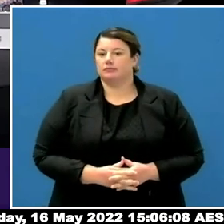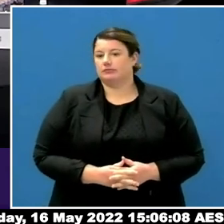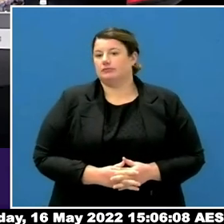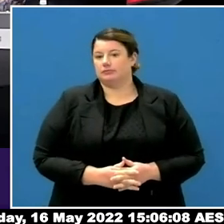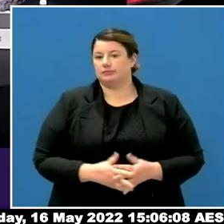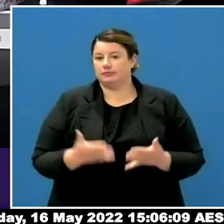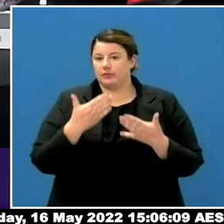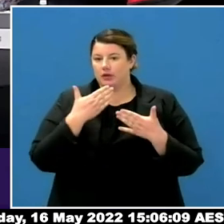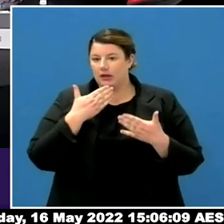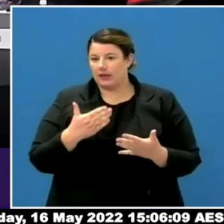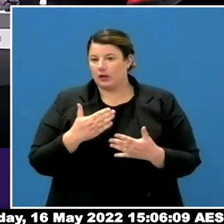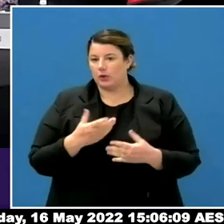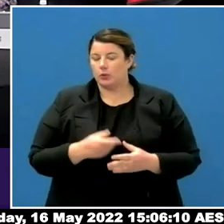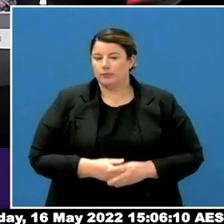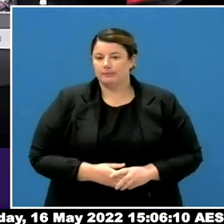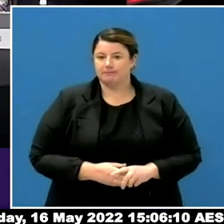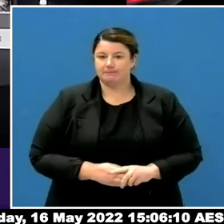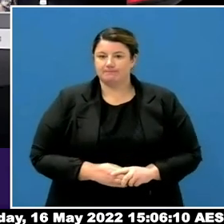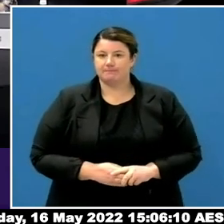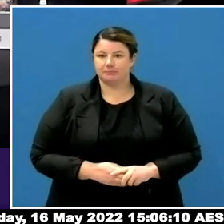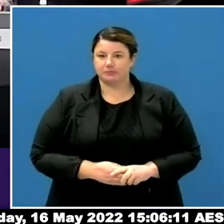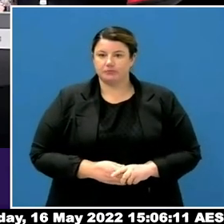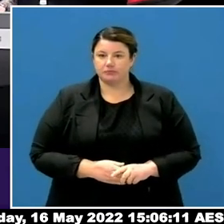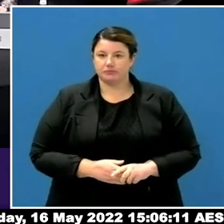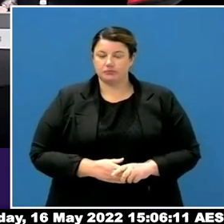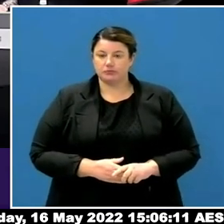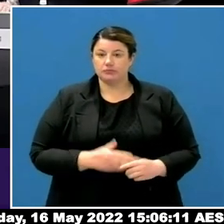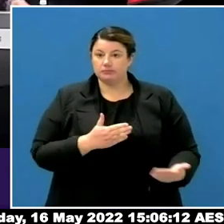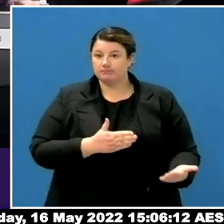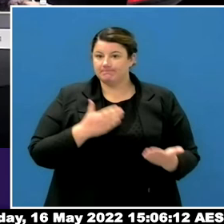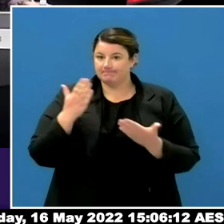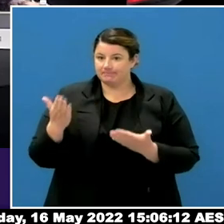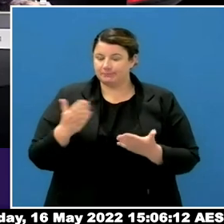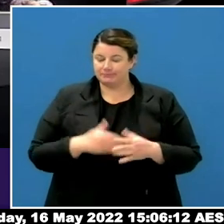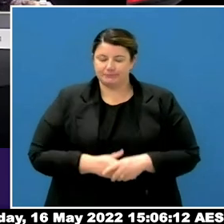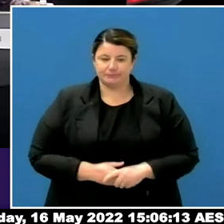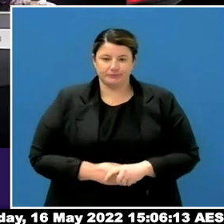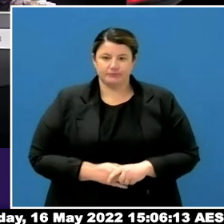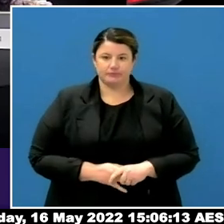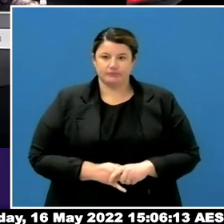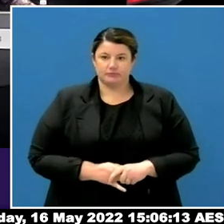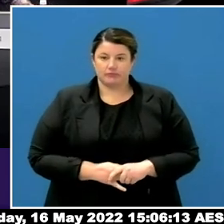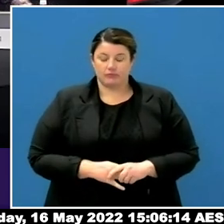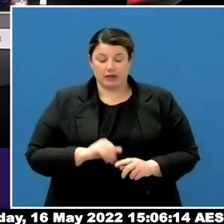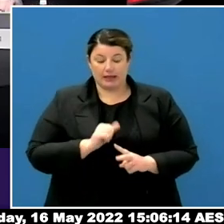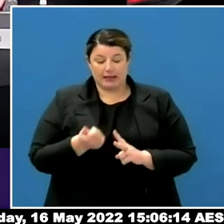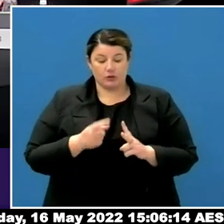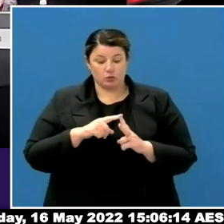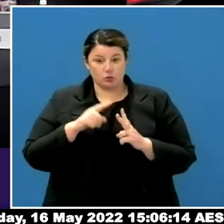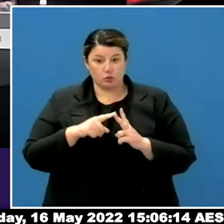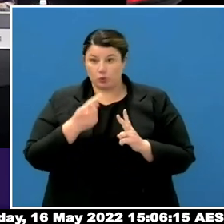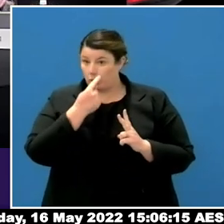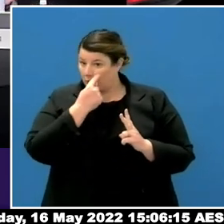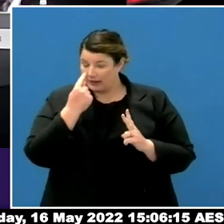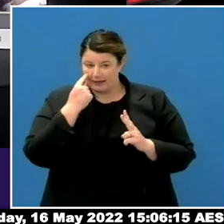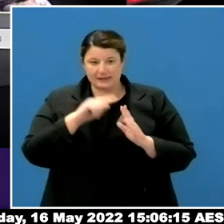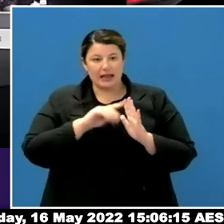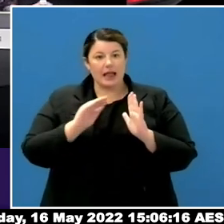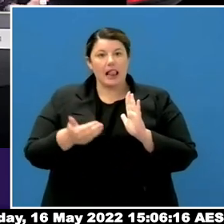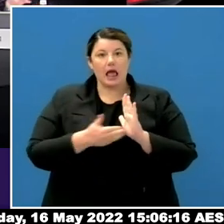Thank you very much. Alright. Yes, Mr Fogarty. MR FOGARTY: Thank you, Chair. The next two witnesses and the last two witnesses are Suzie and Rob, pseudonyms.